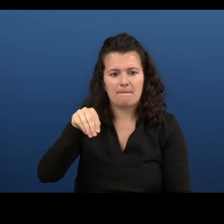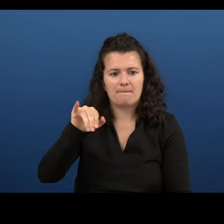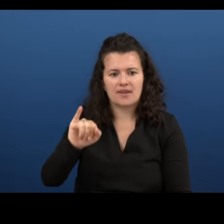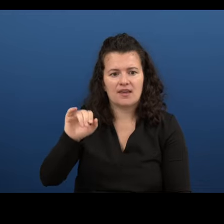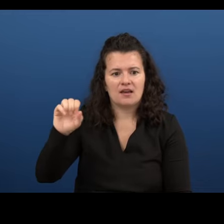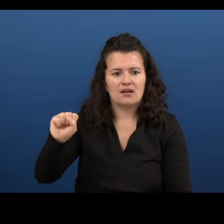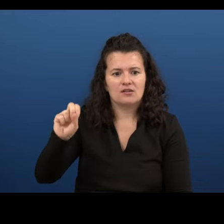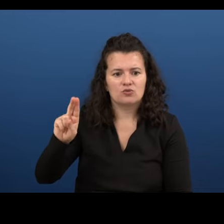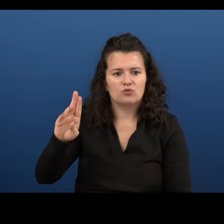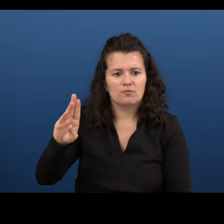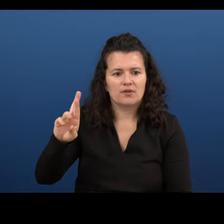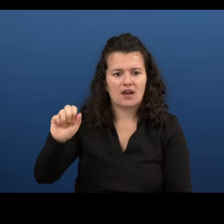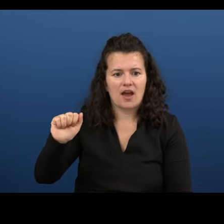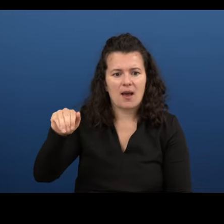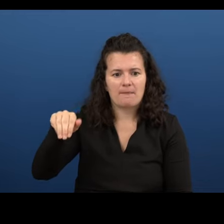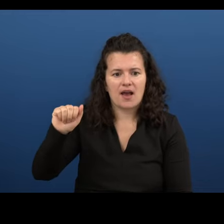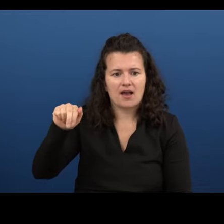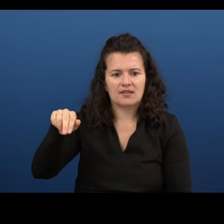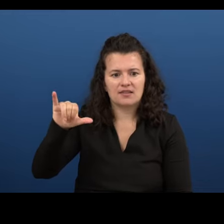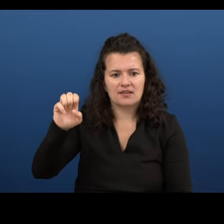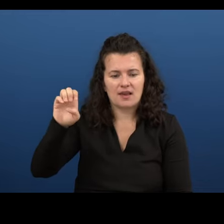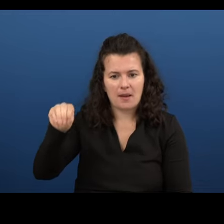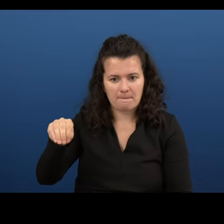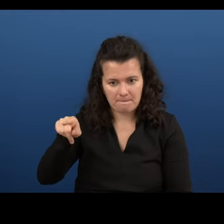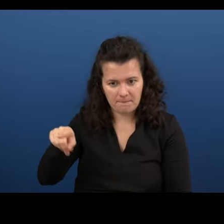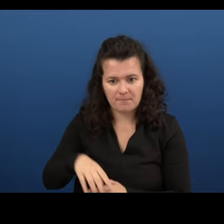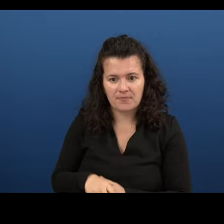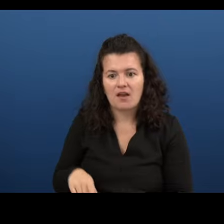herself is representing a national business and disability network in Africa.